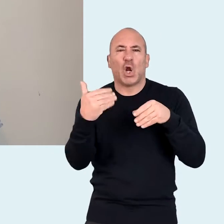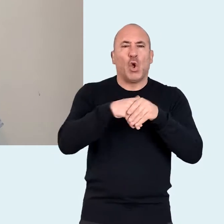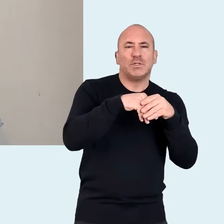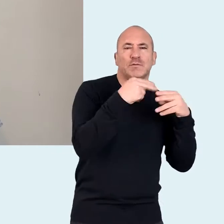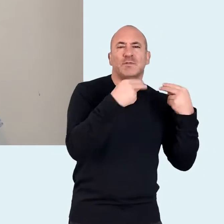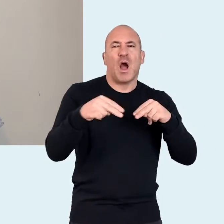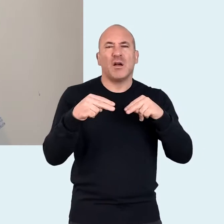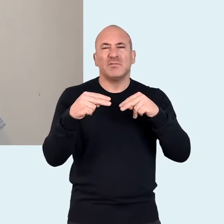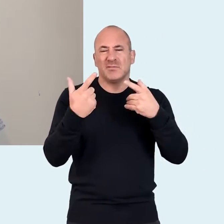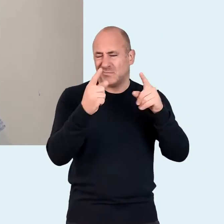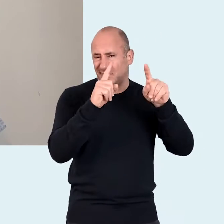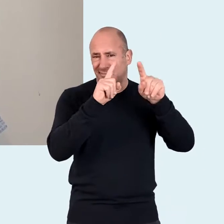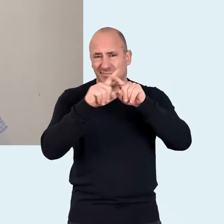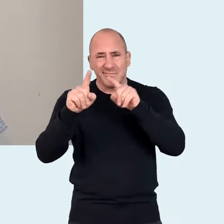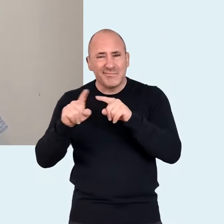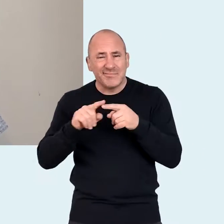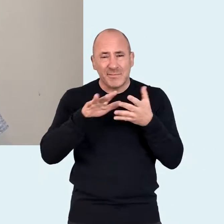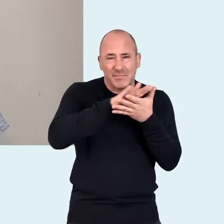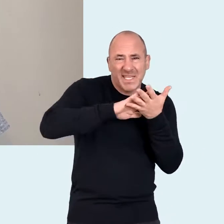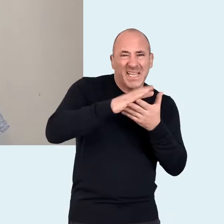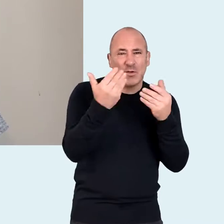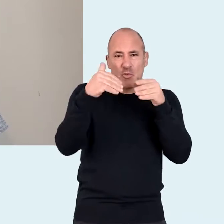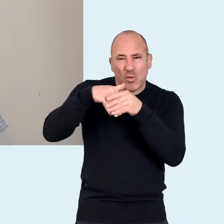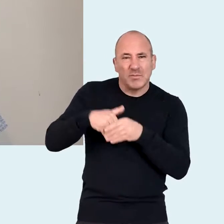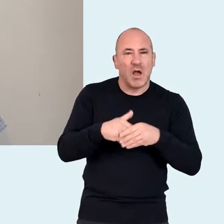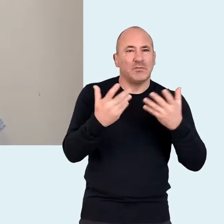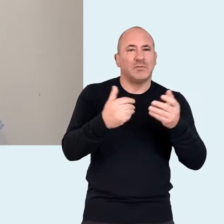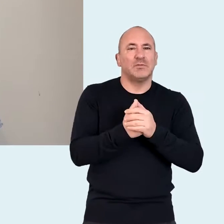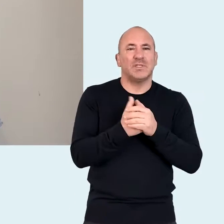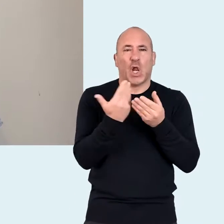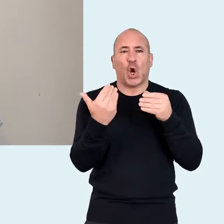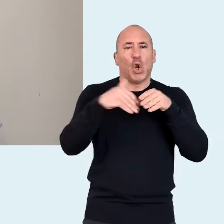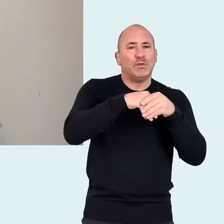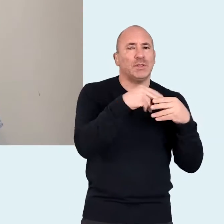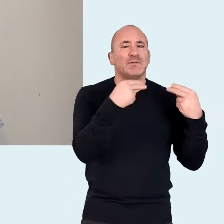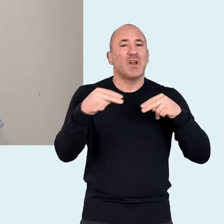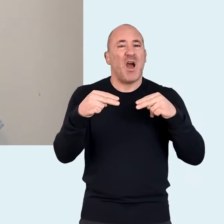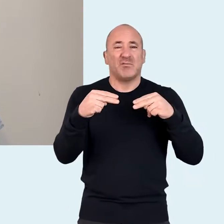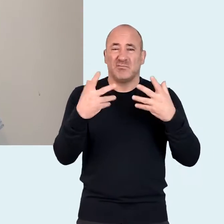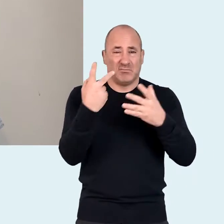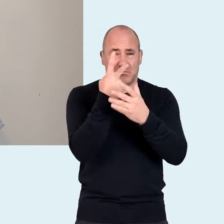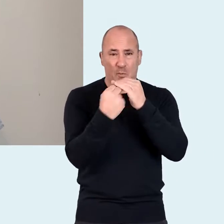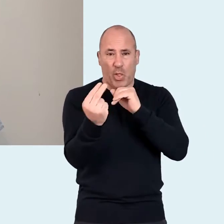in a number of contexts. Inclusive dance encompasses both working in groups specifically to meet